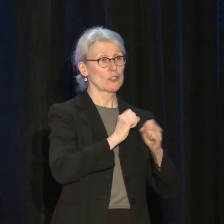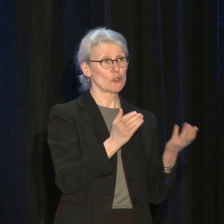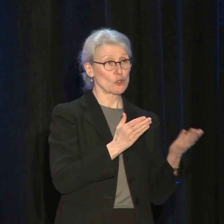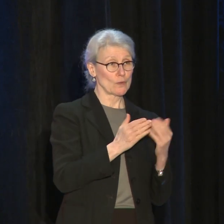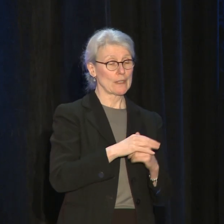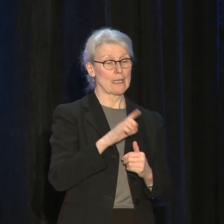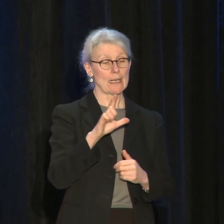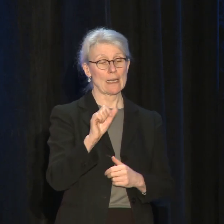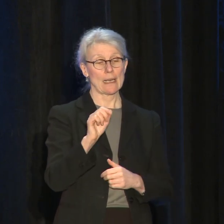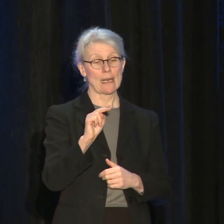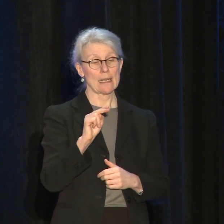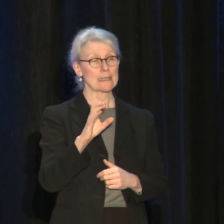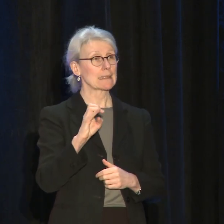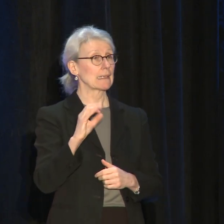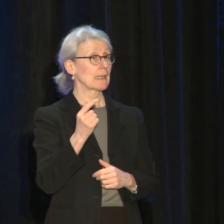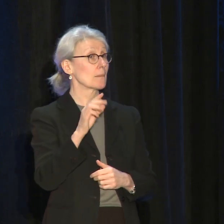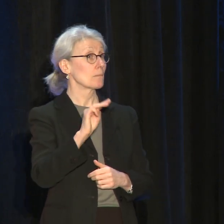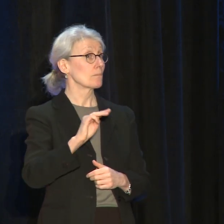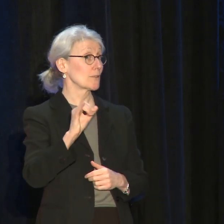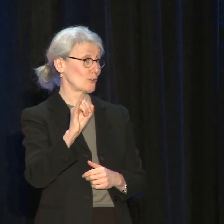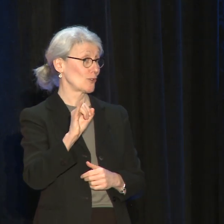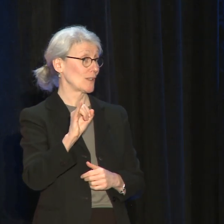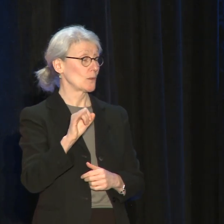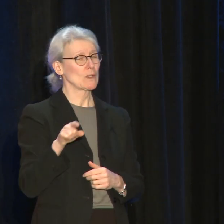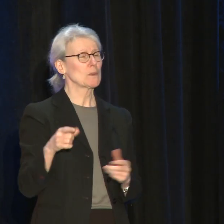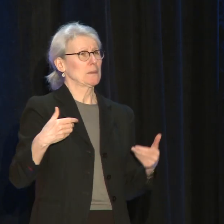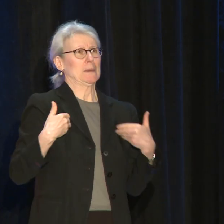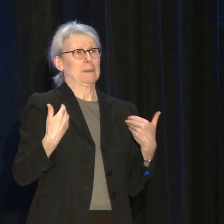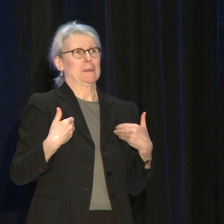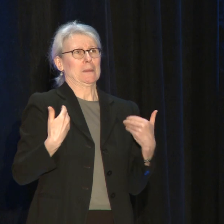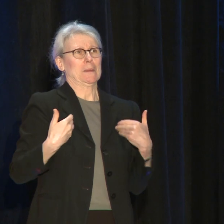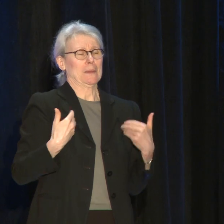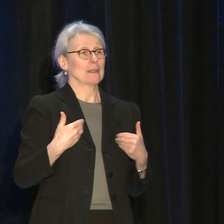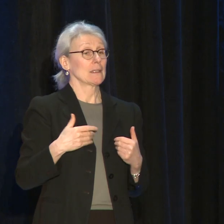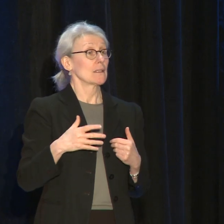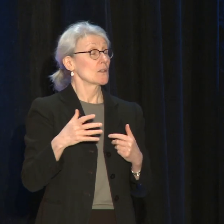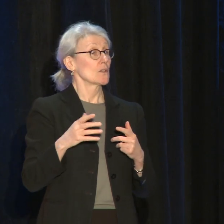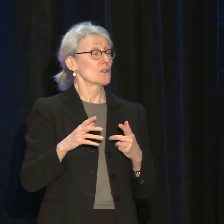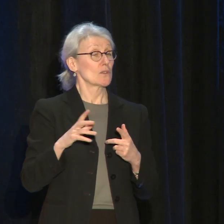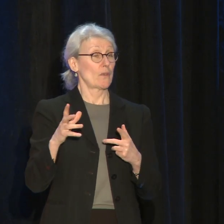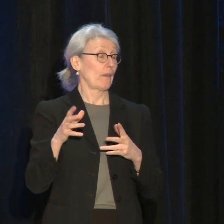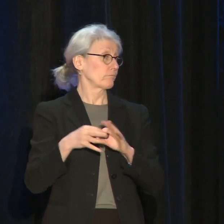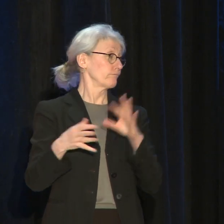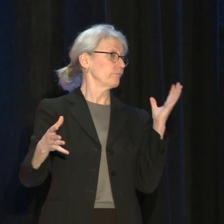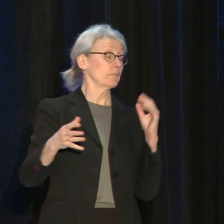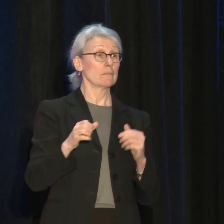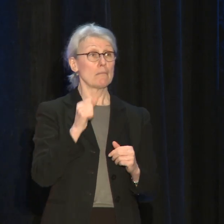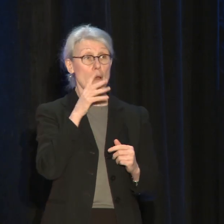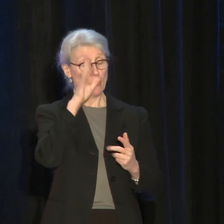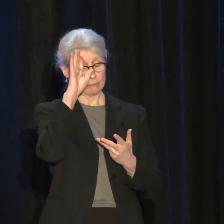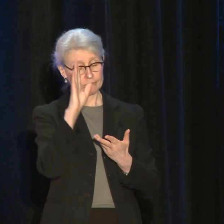Michigan when he was little. And they put his mother in a mental institution, and then a judge